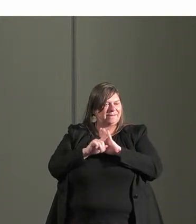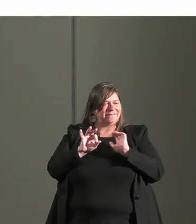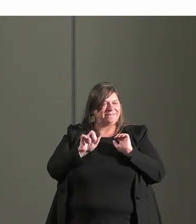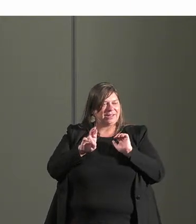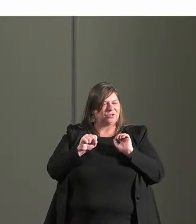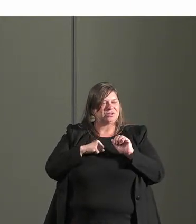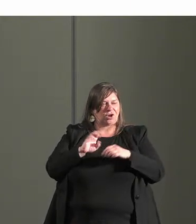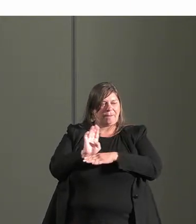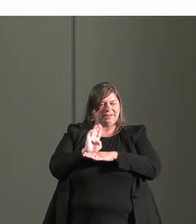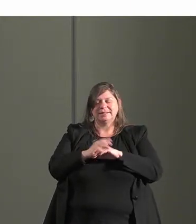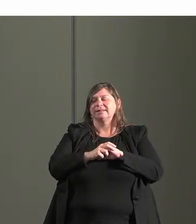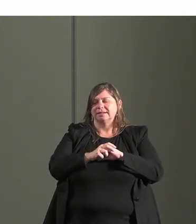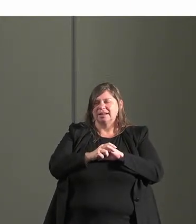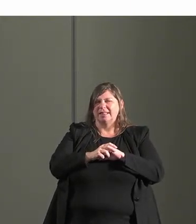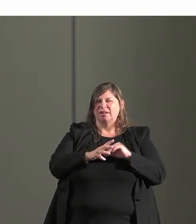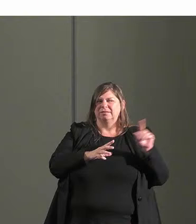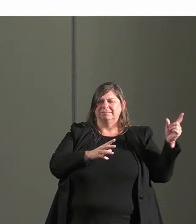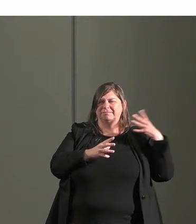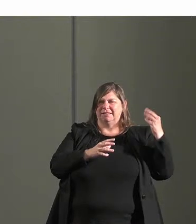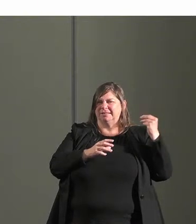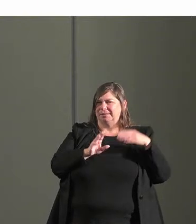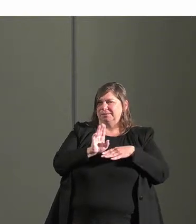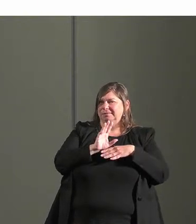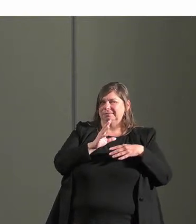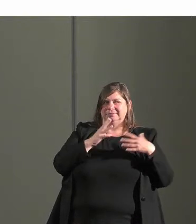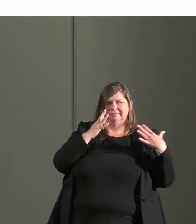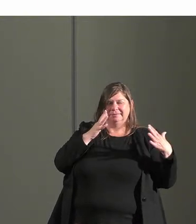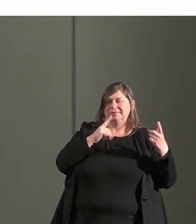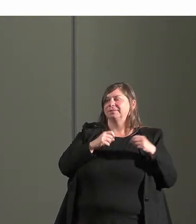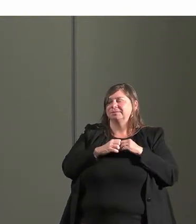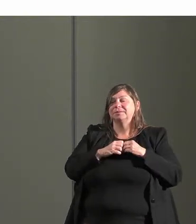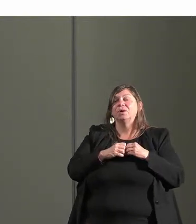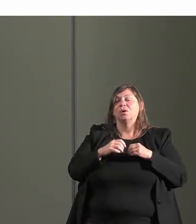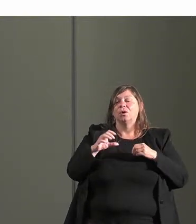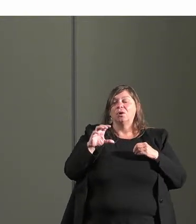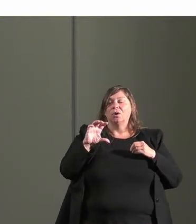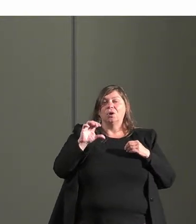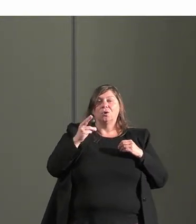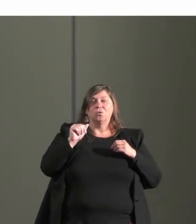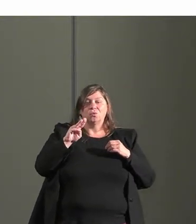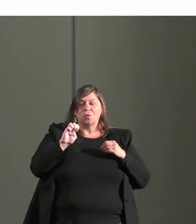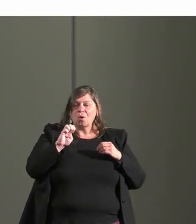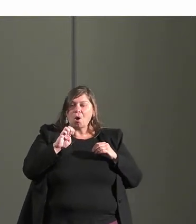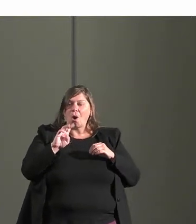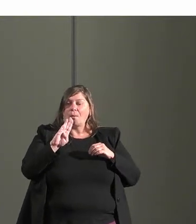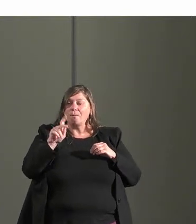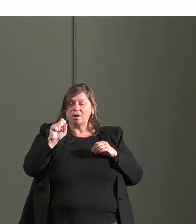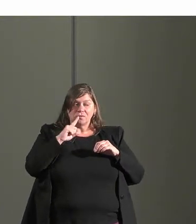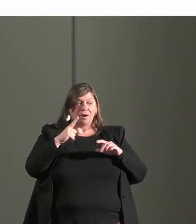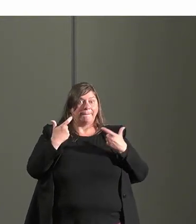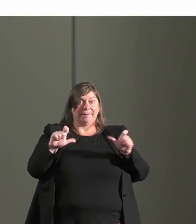for businesses. And then education. As you